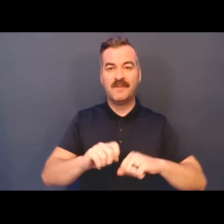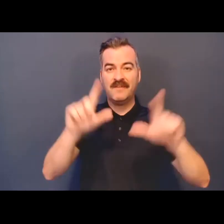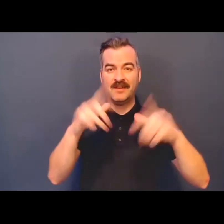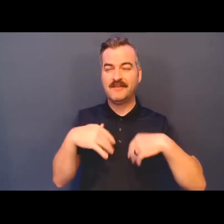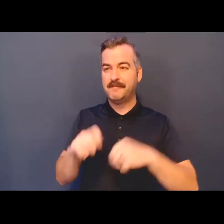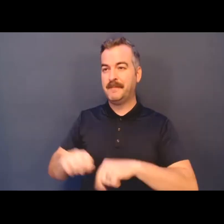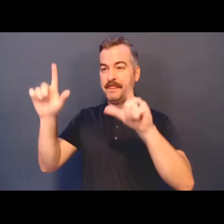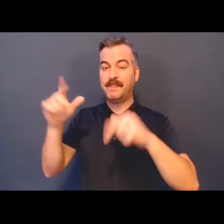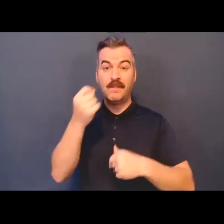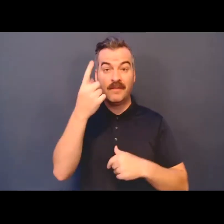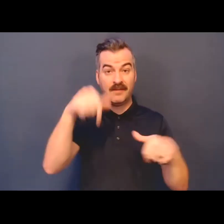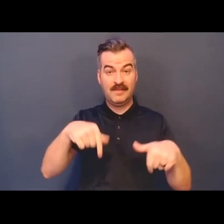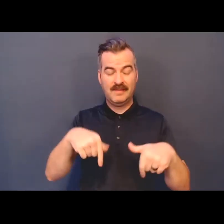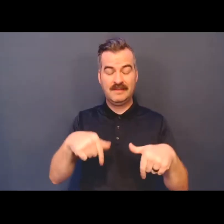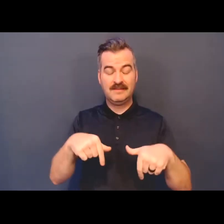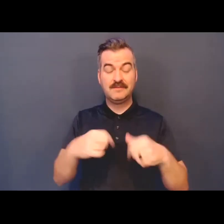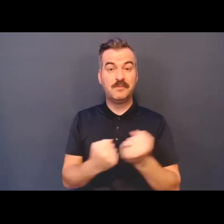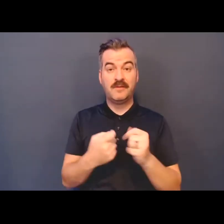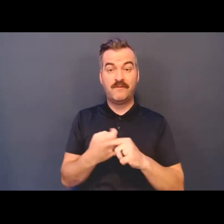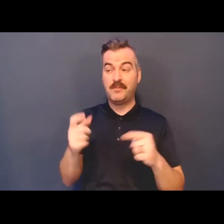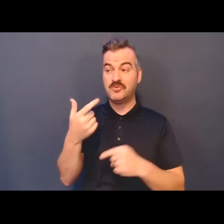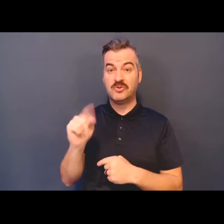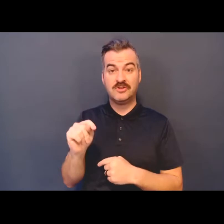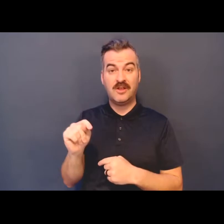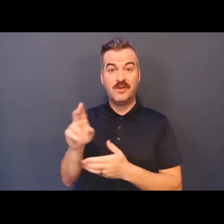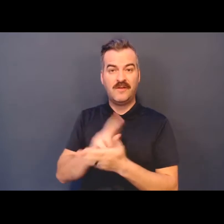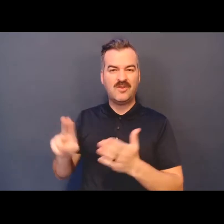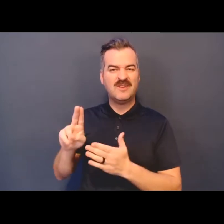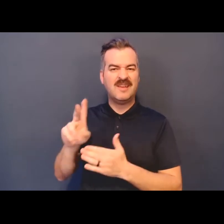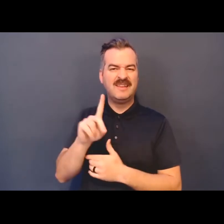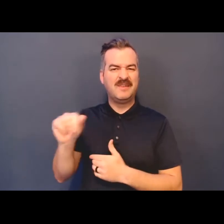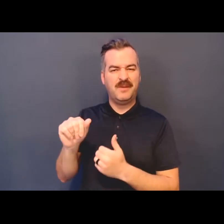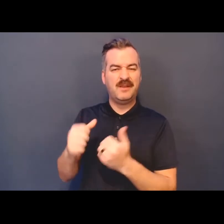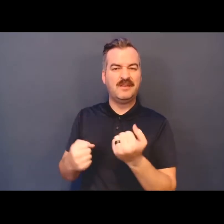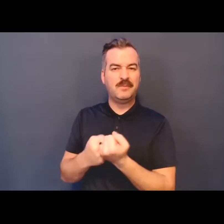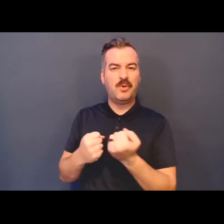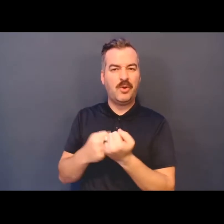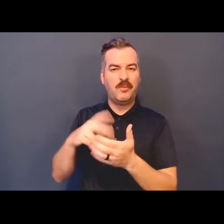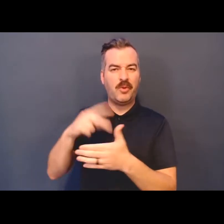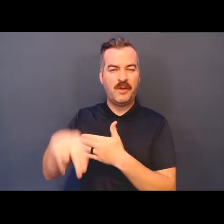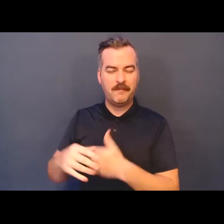University's Disability Studies program. With support from the Department of Philosophy,